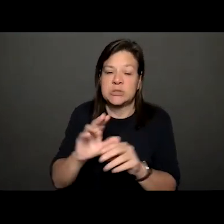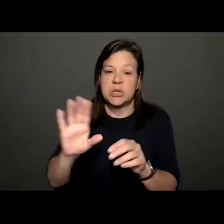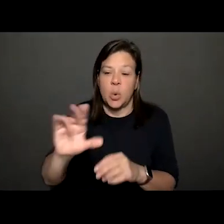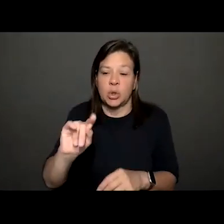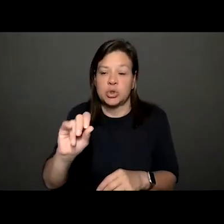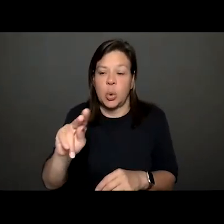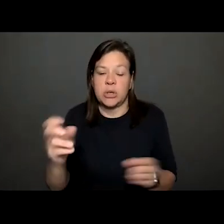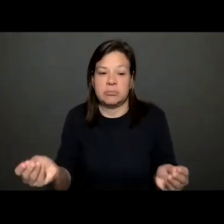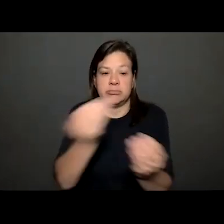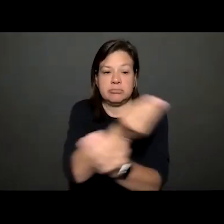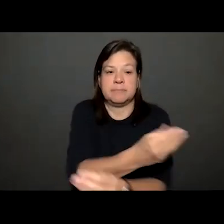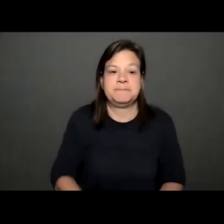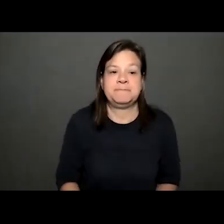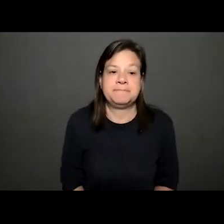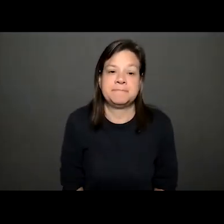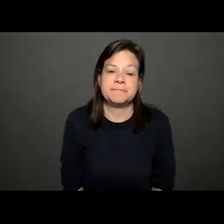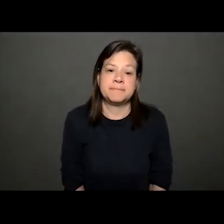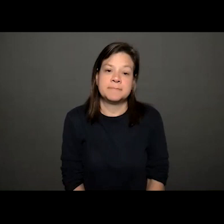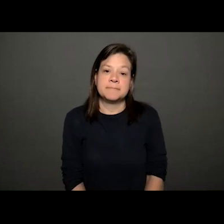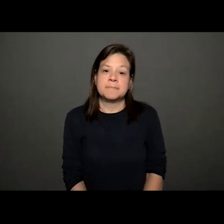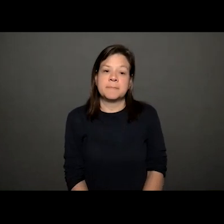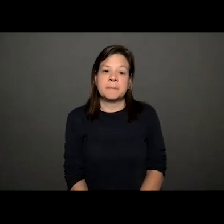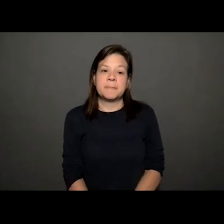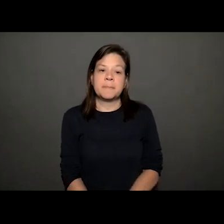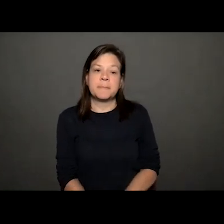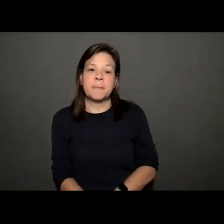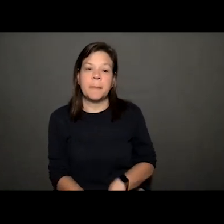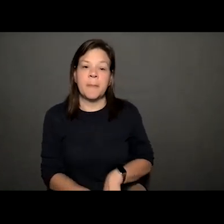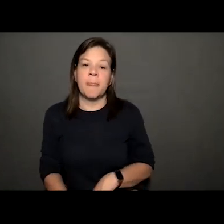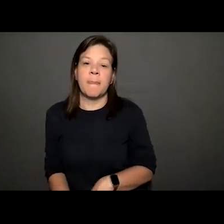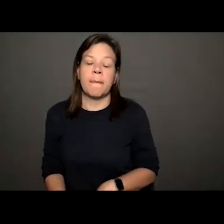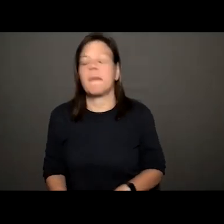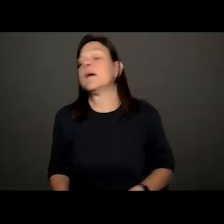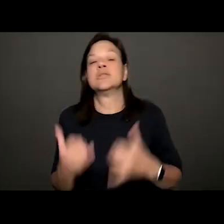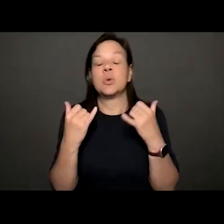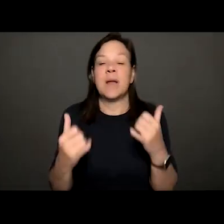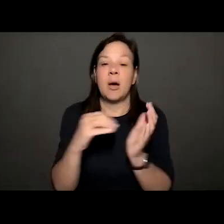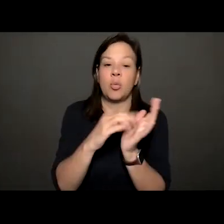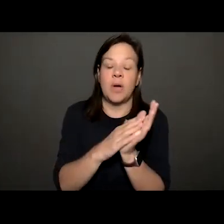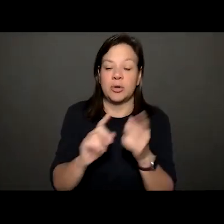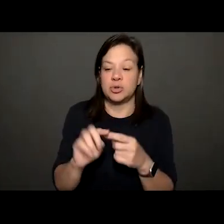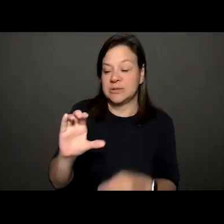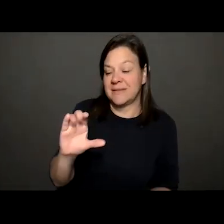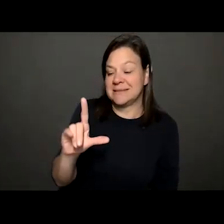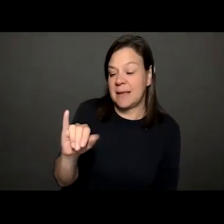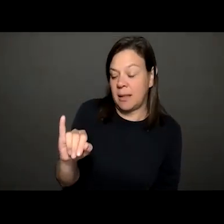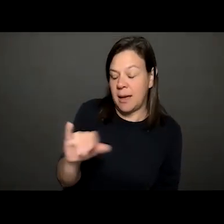USING THE CLI AND THE API YOU ARE ABLE TO CREATE NEW